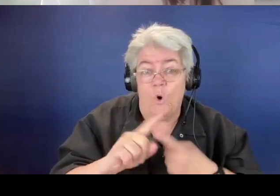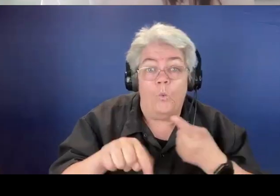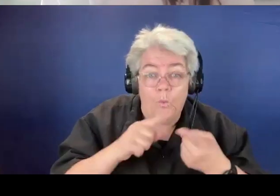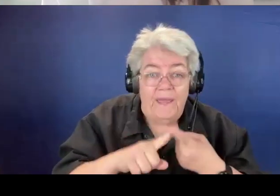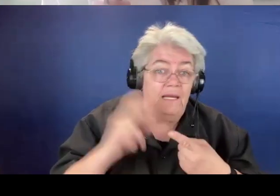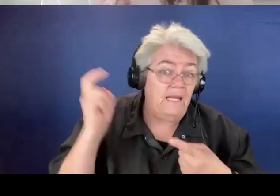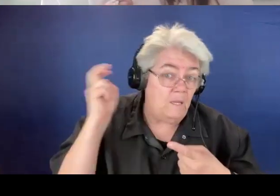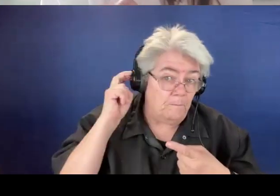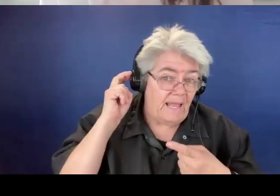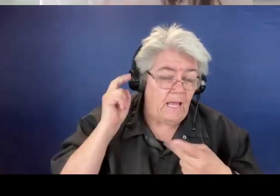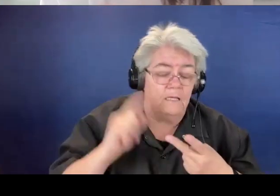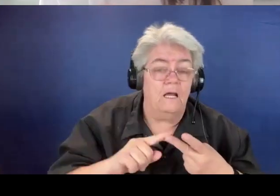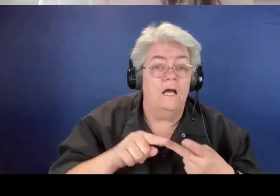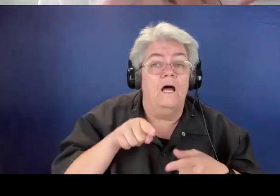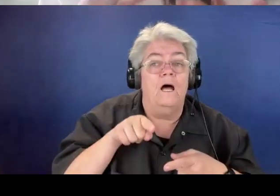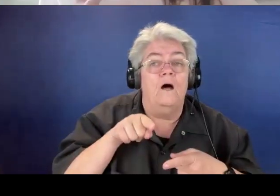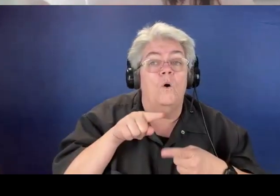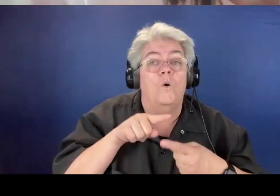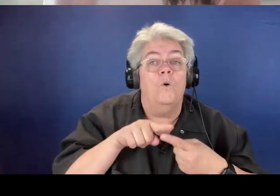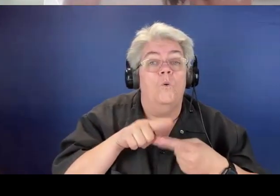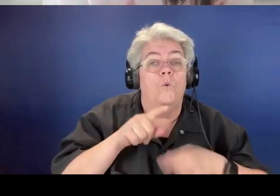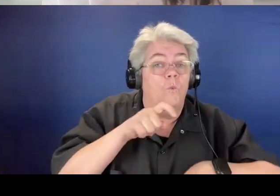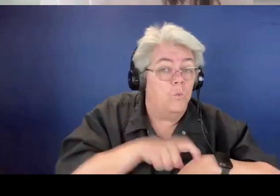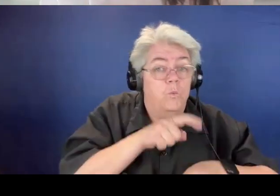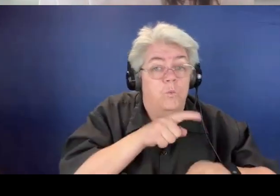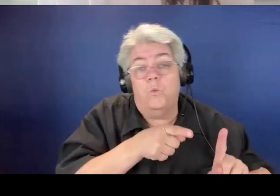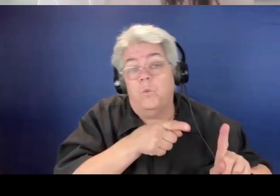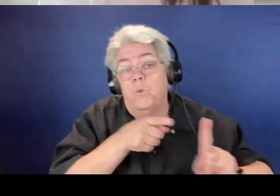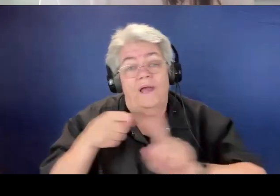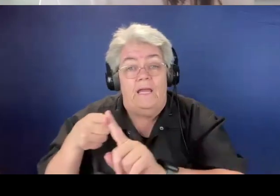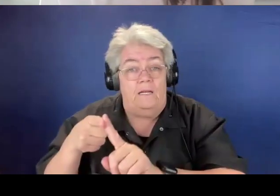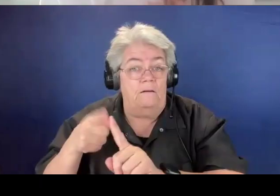of device use and just general access to sound.